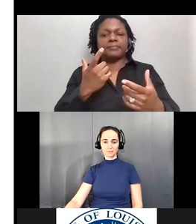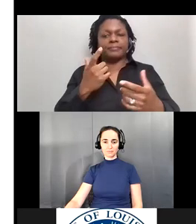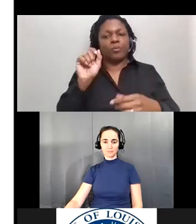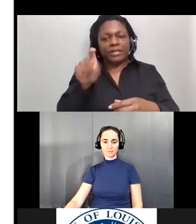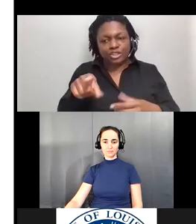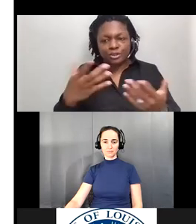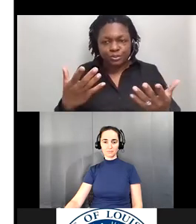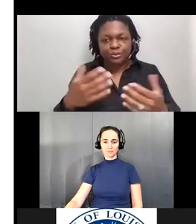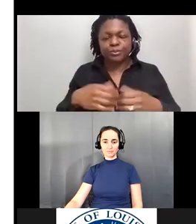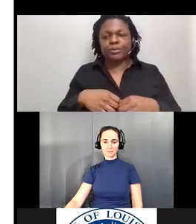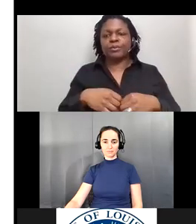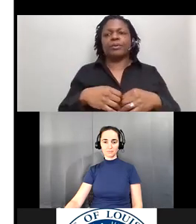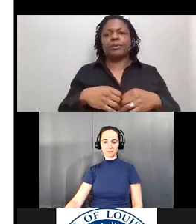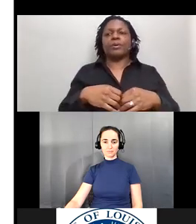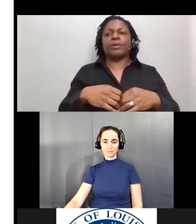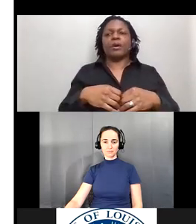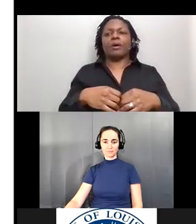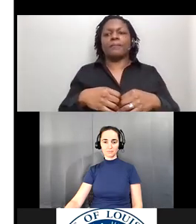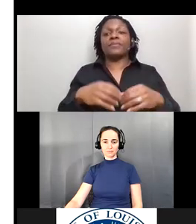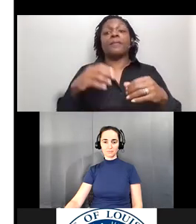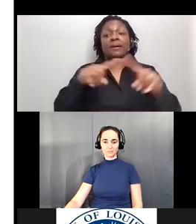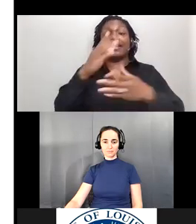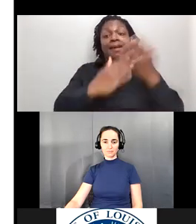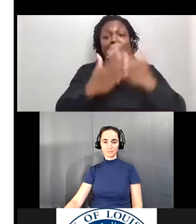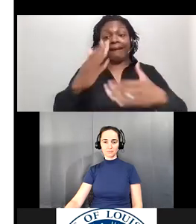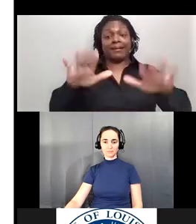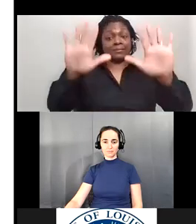those hands were police officers can see them. 16:00:53 There's nothing that made me more